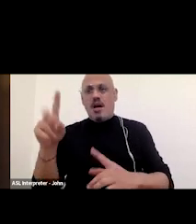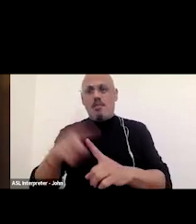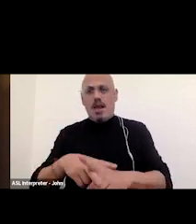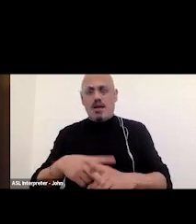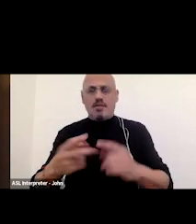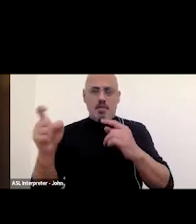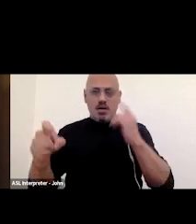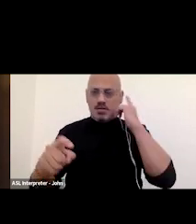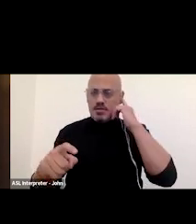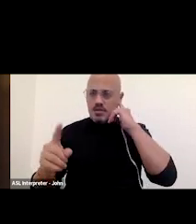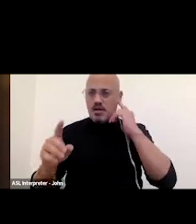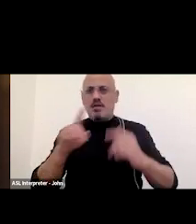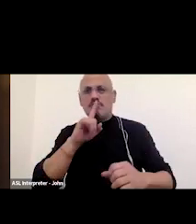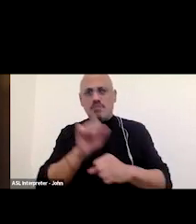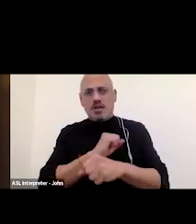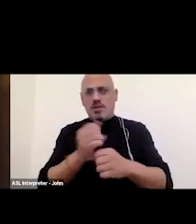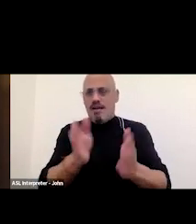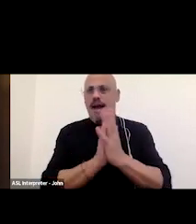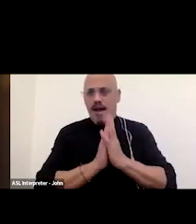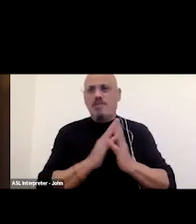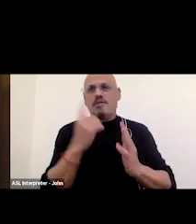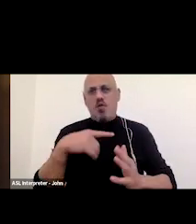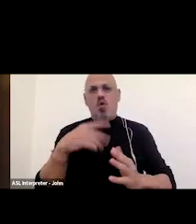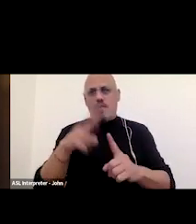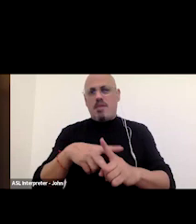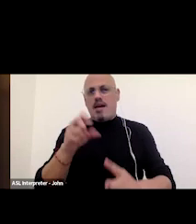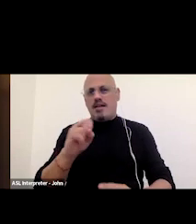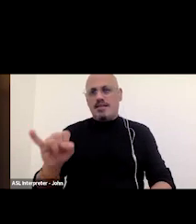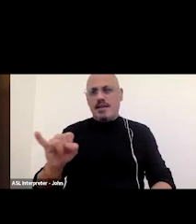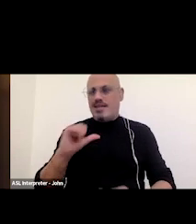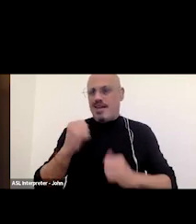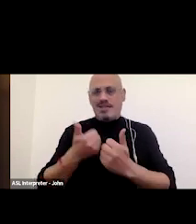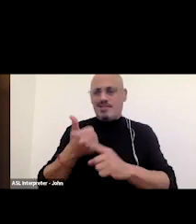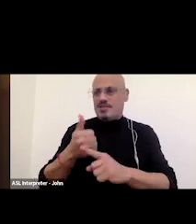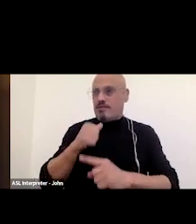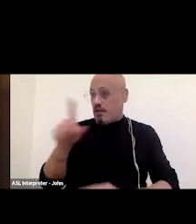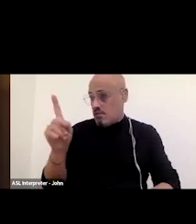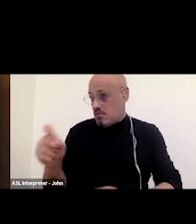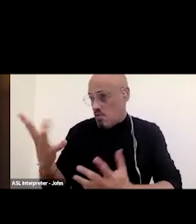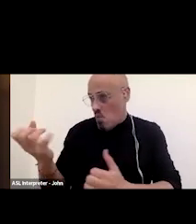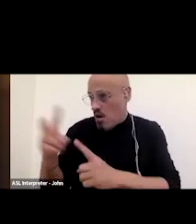they have to affirmatively ask for it, the agency is not gonna ask them if they want to apply for SSI,